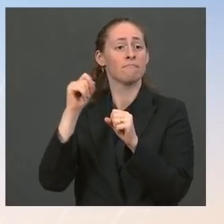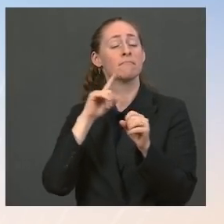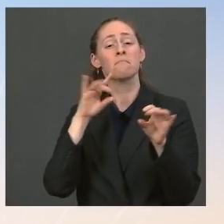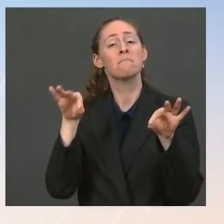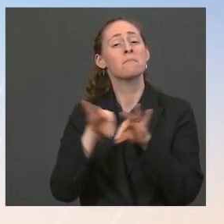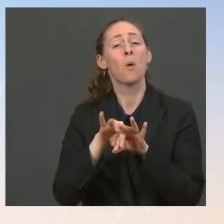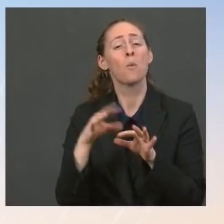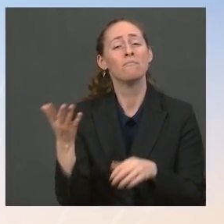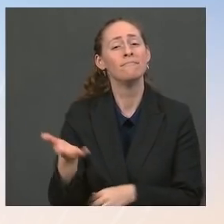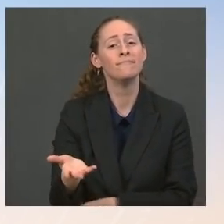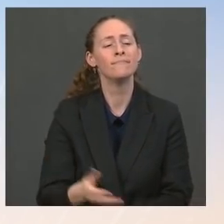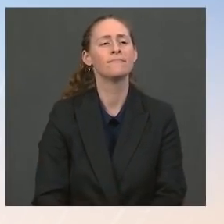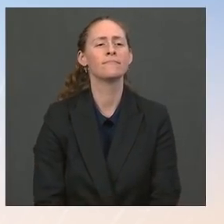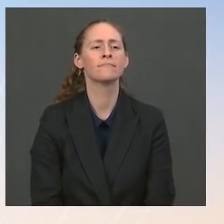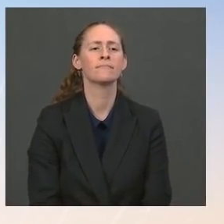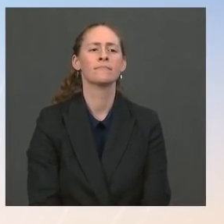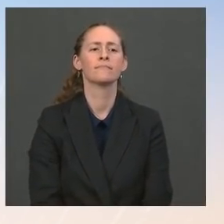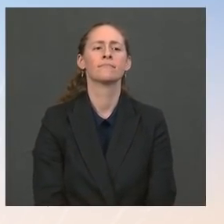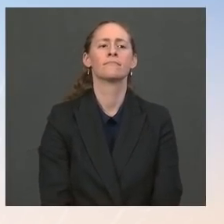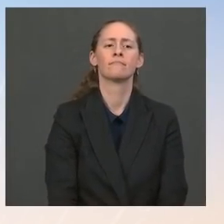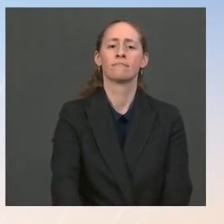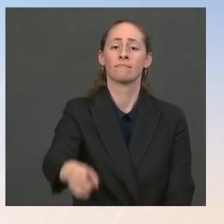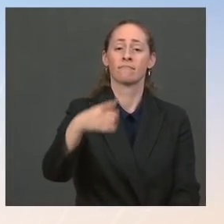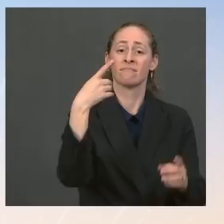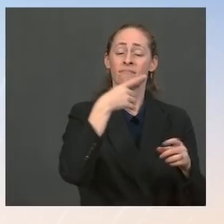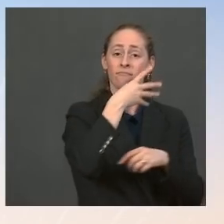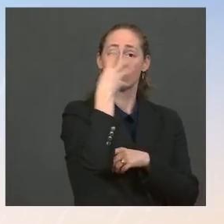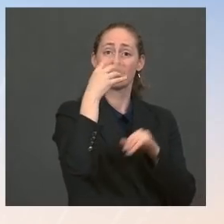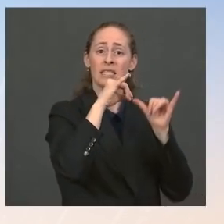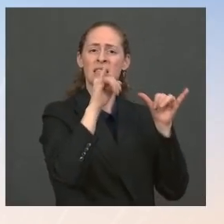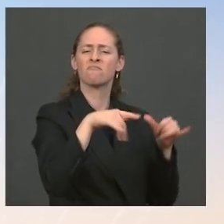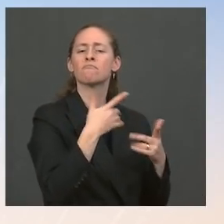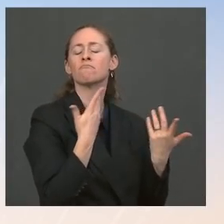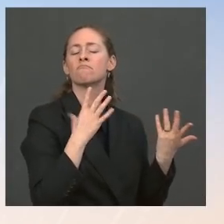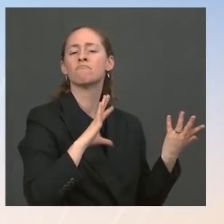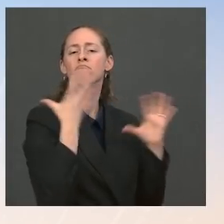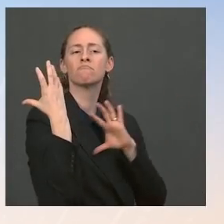we are dealing with a broken immigration system, and we need legislative reform.